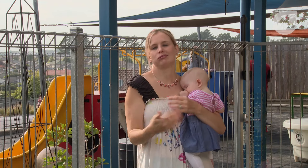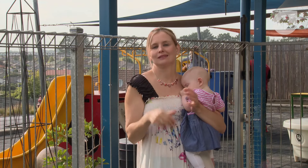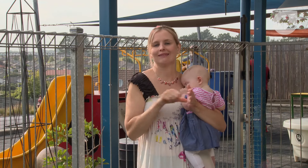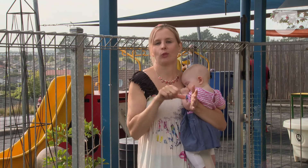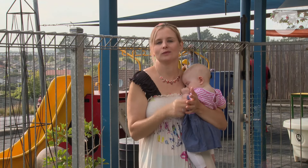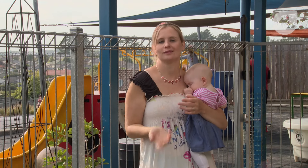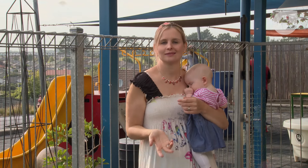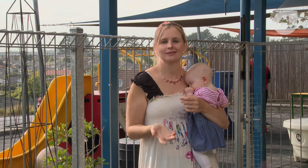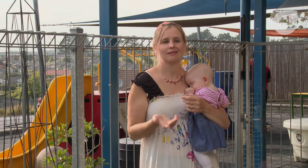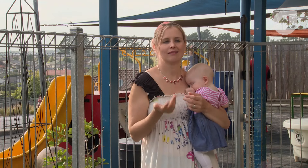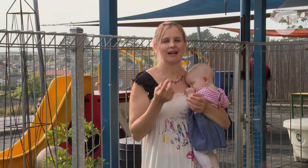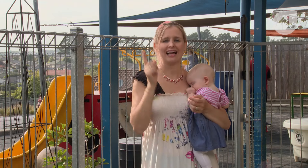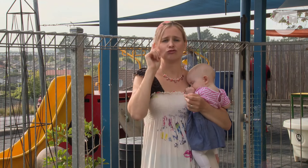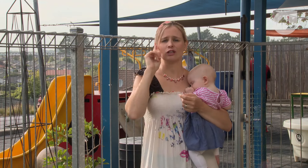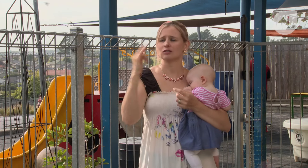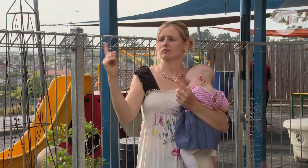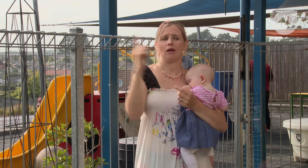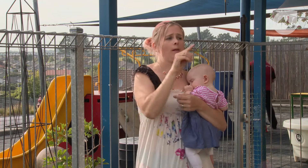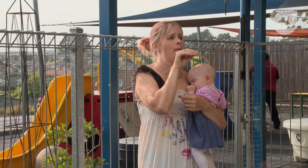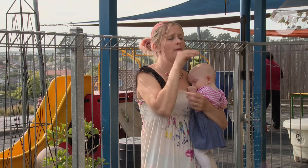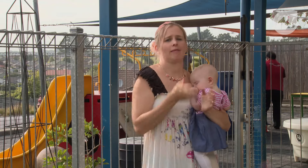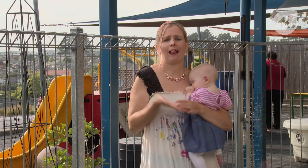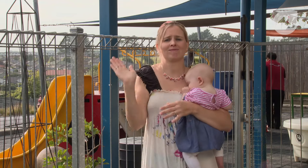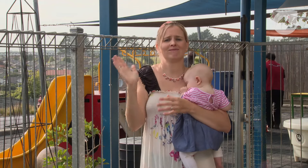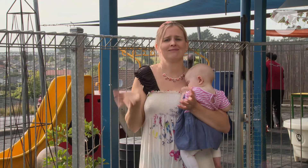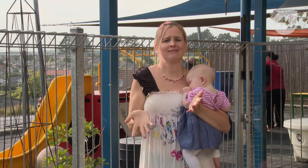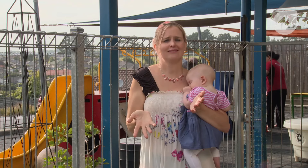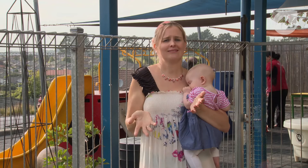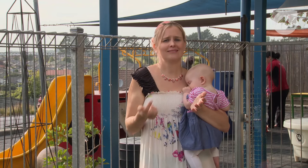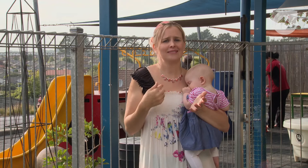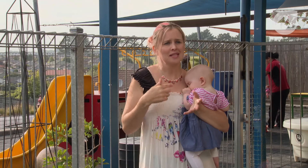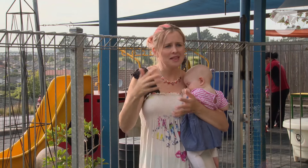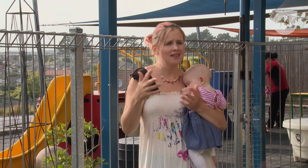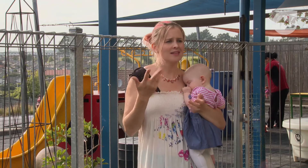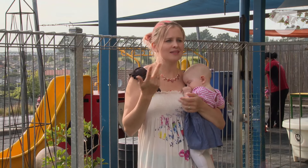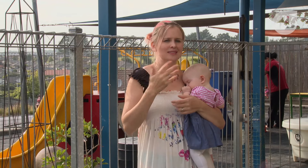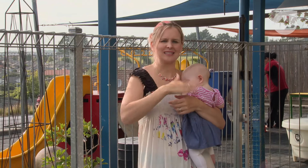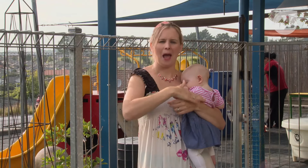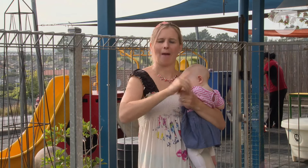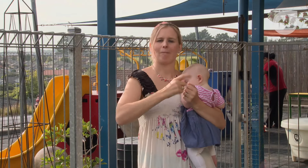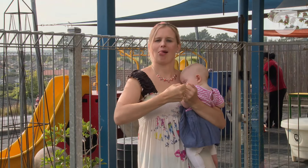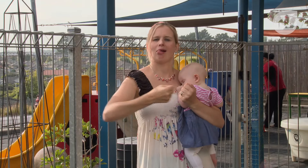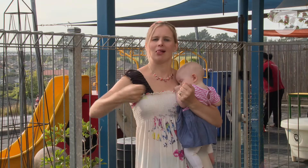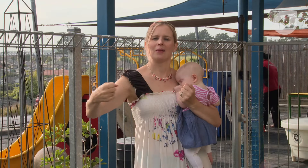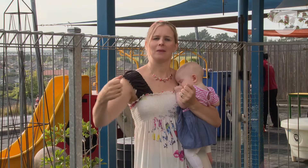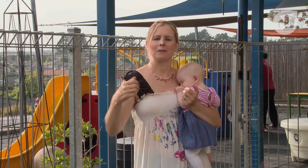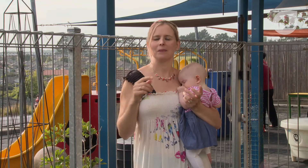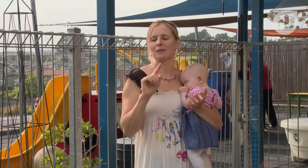Hearing people can just come in and say what they need to and leave. For a deaf person, it really just takes so much more time.